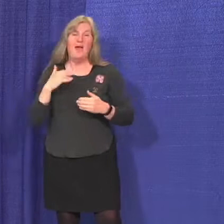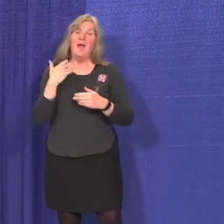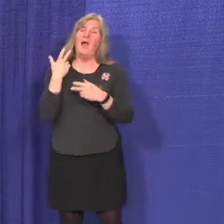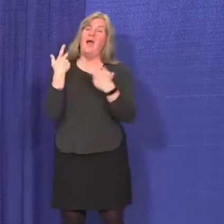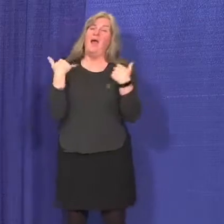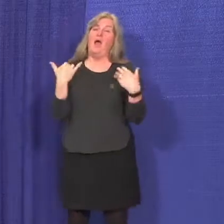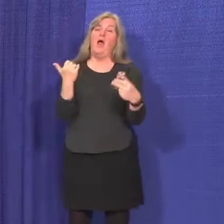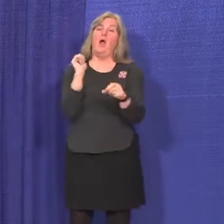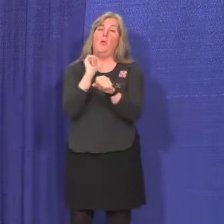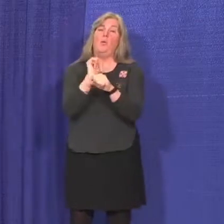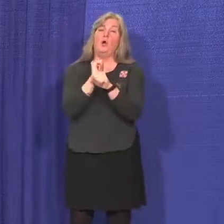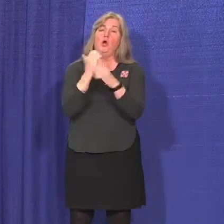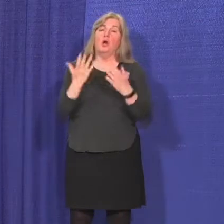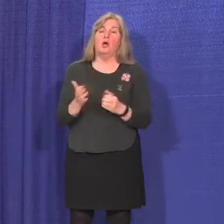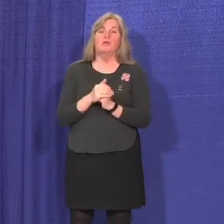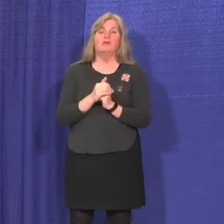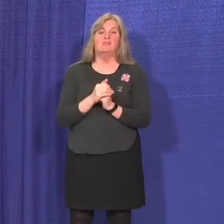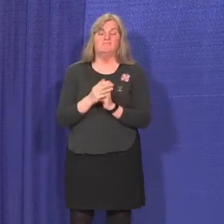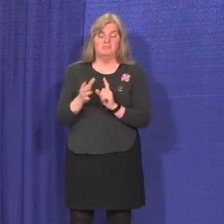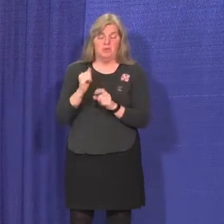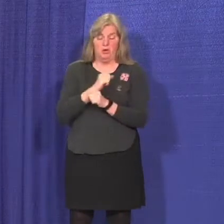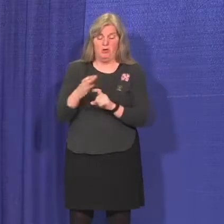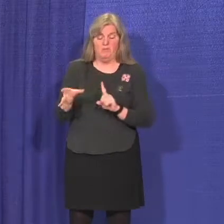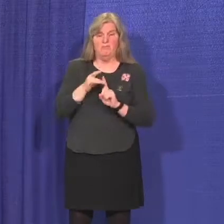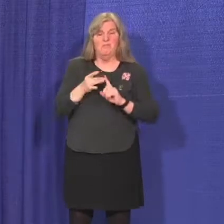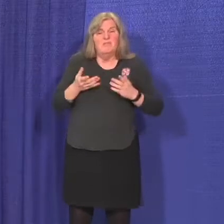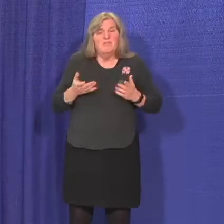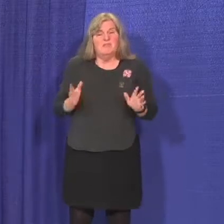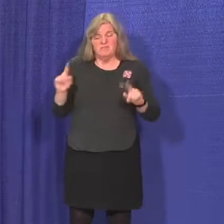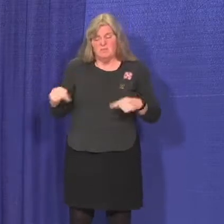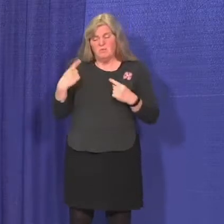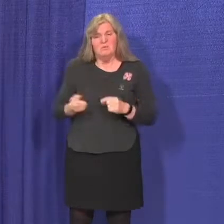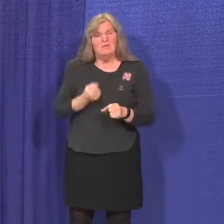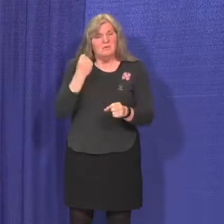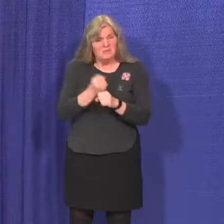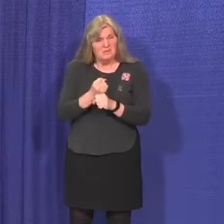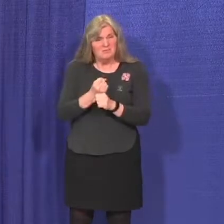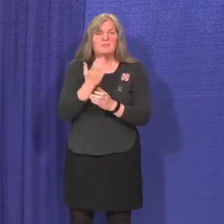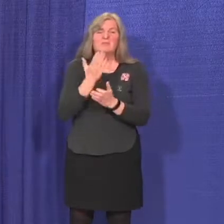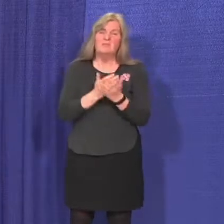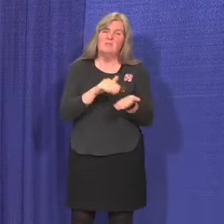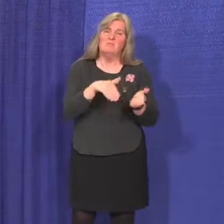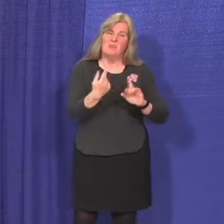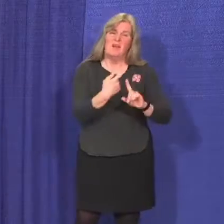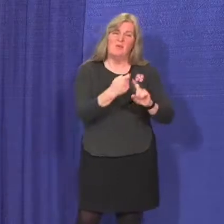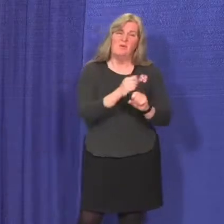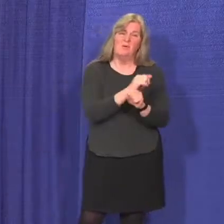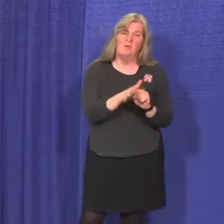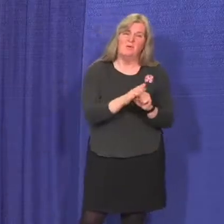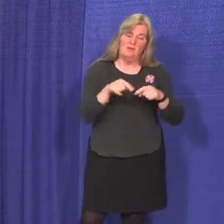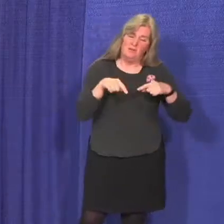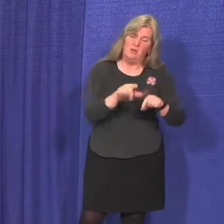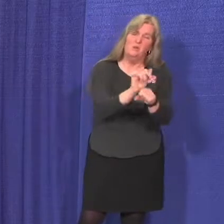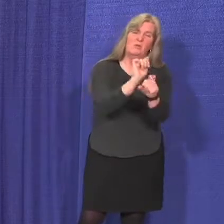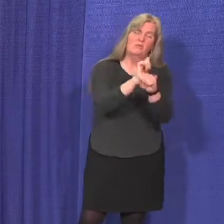Many healthcare workers across the country have contracted COVID-19 and some have died